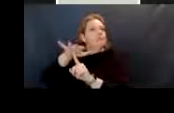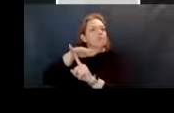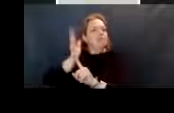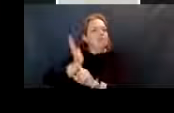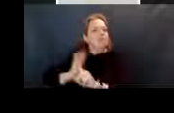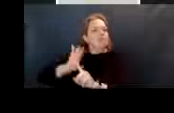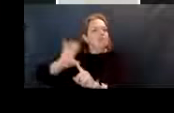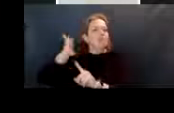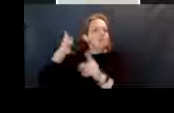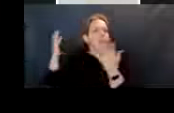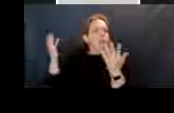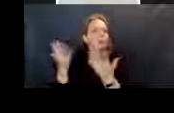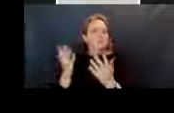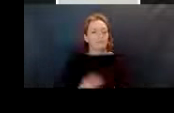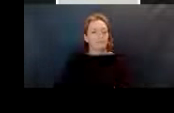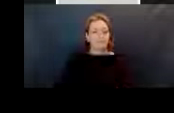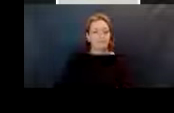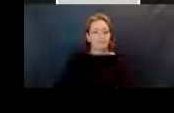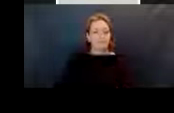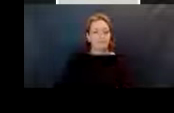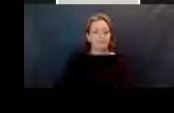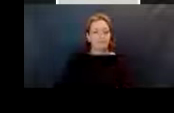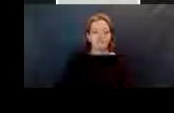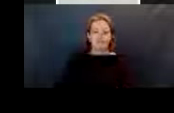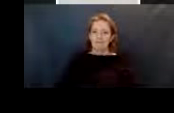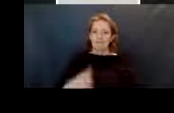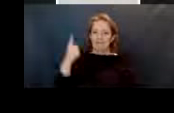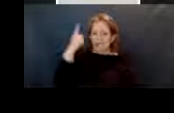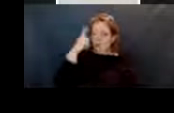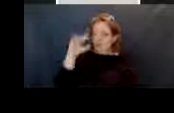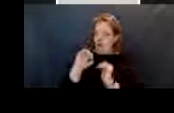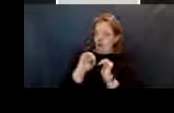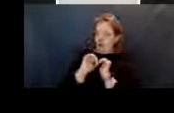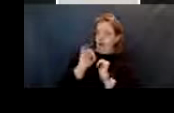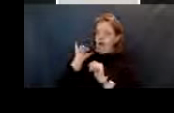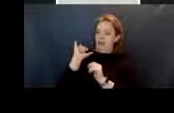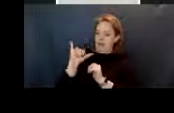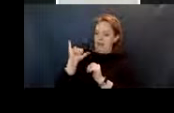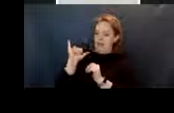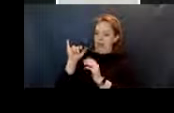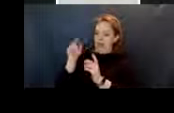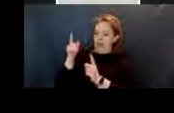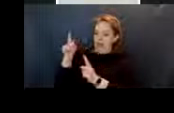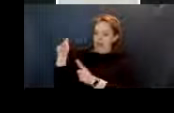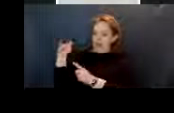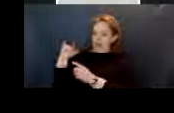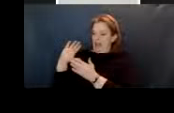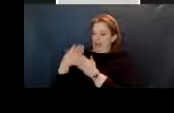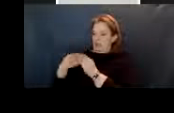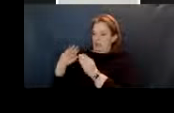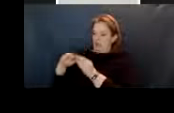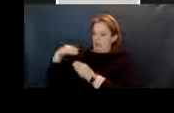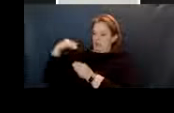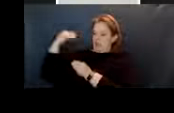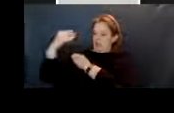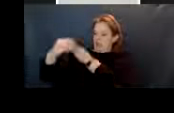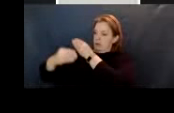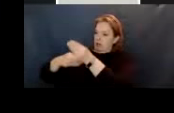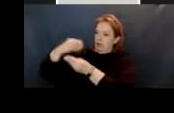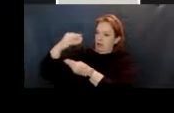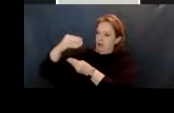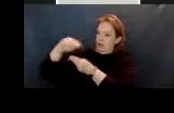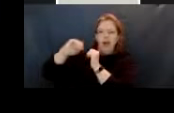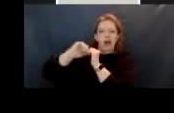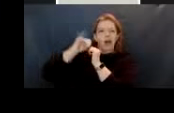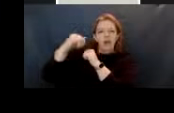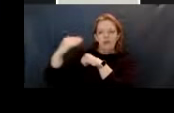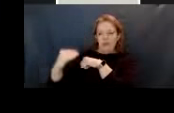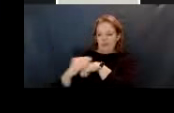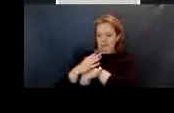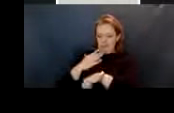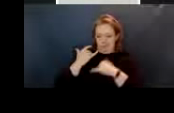are and how those histories feed into the ways I walk and engage the world.